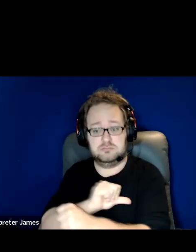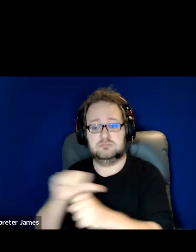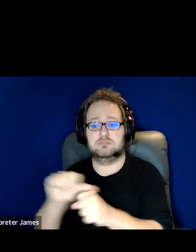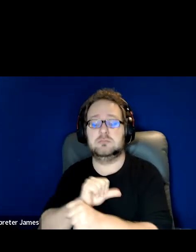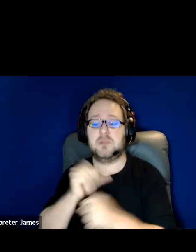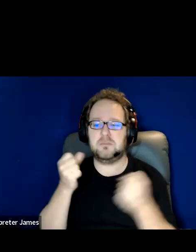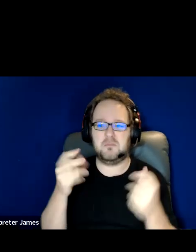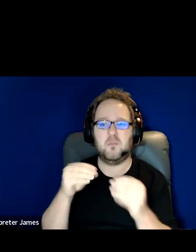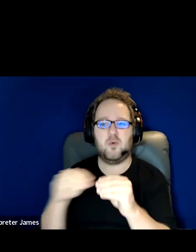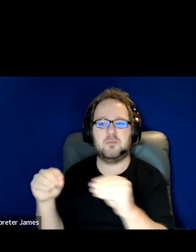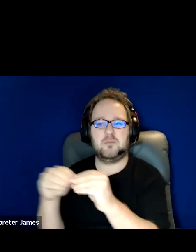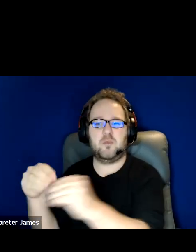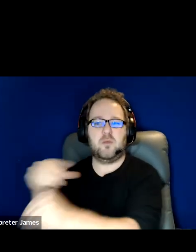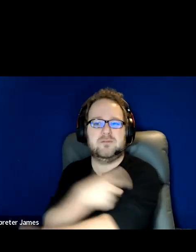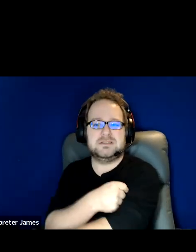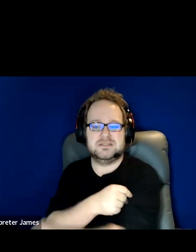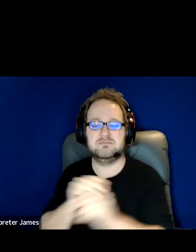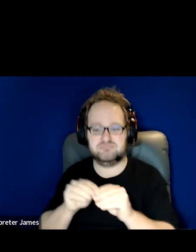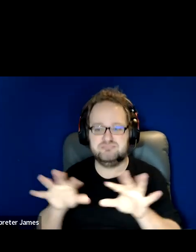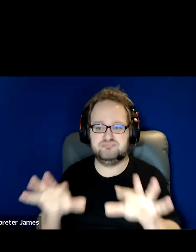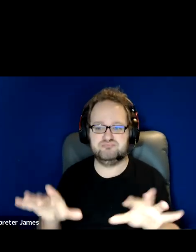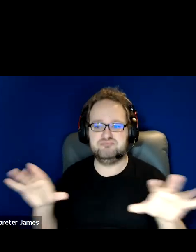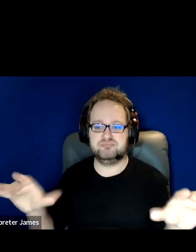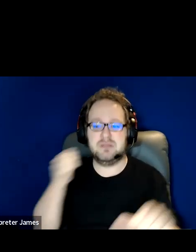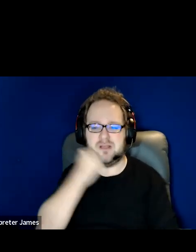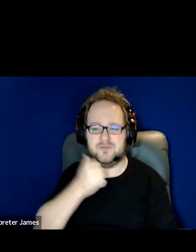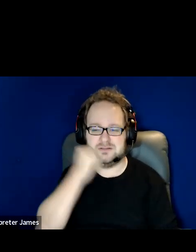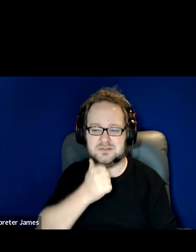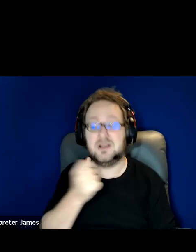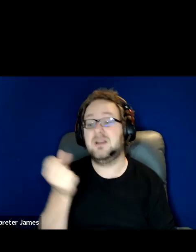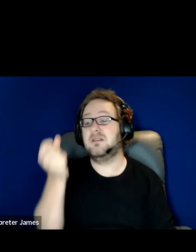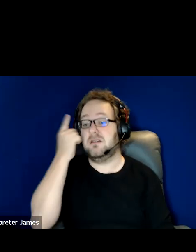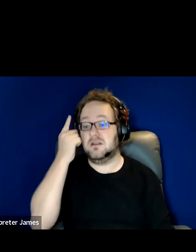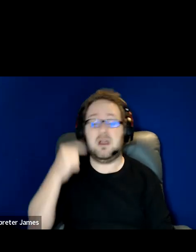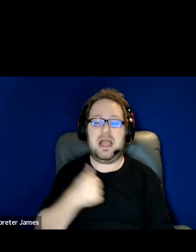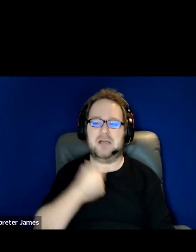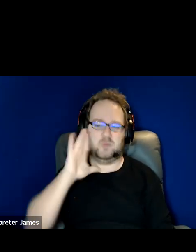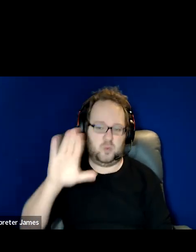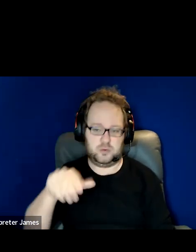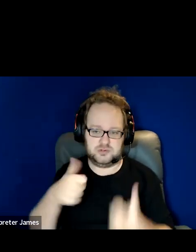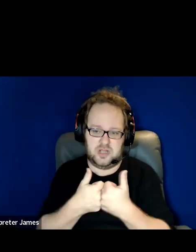field every single day. I wanna say that to acknowledge though that it's been a challenge. But also to ask you